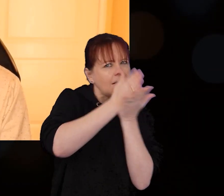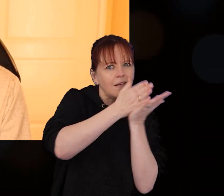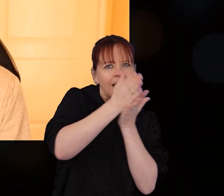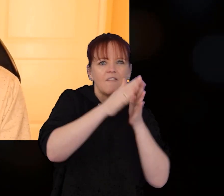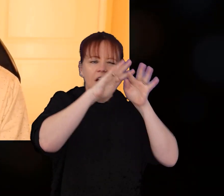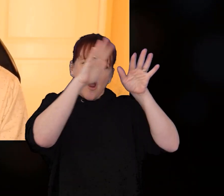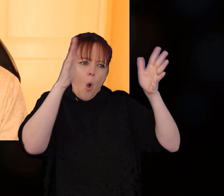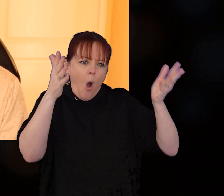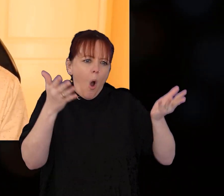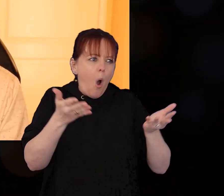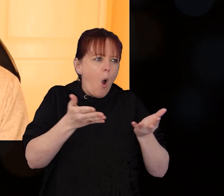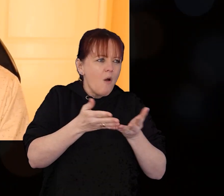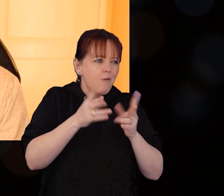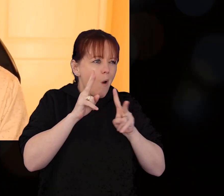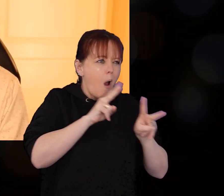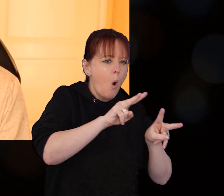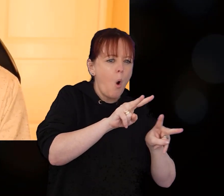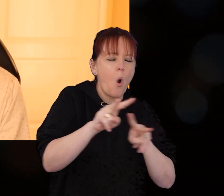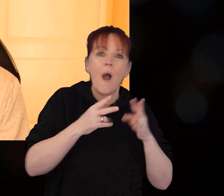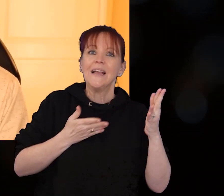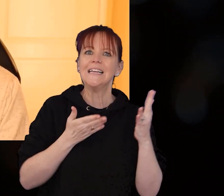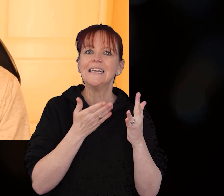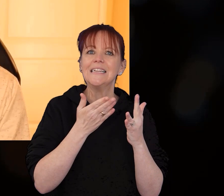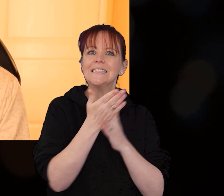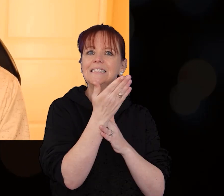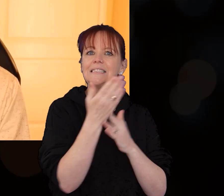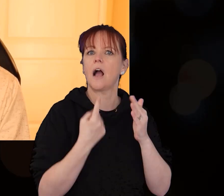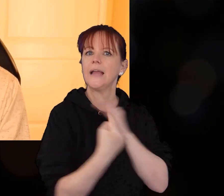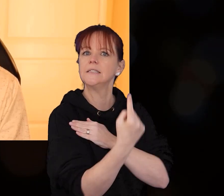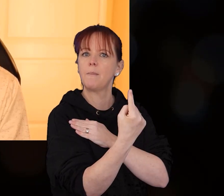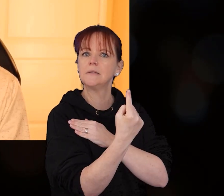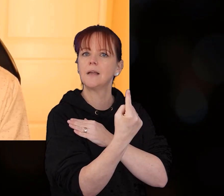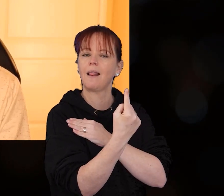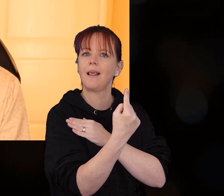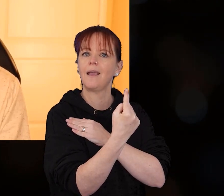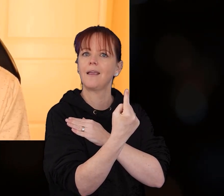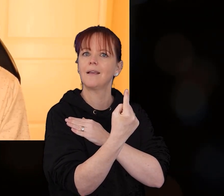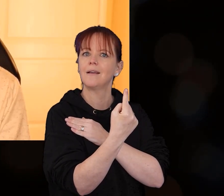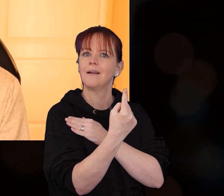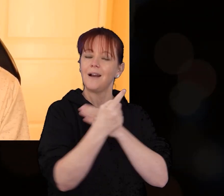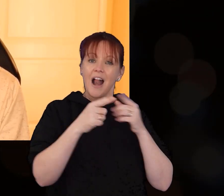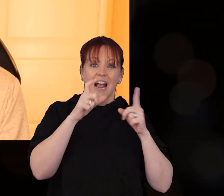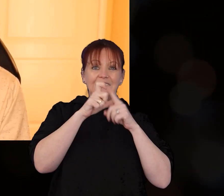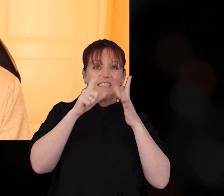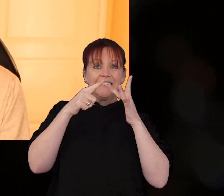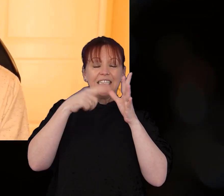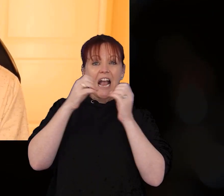Everything the Diablo team does for accessibility has been done hand in hand with the community and this was no exception.